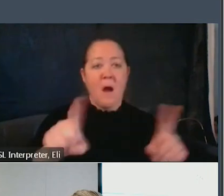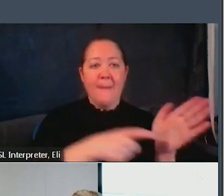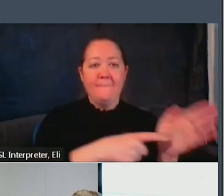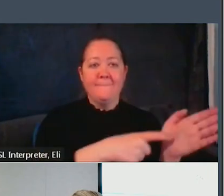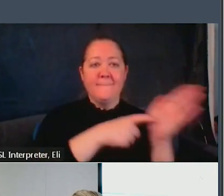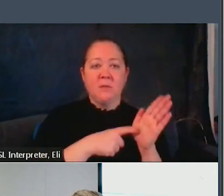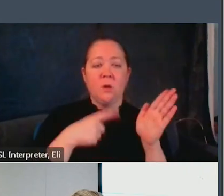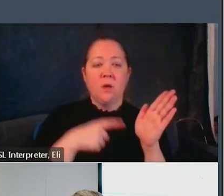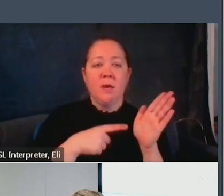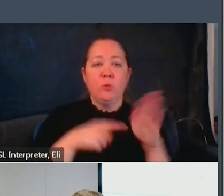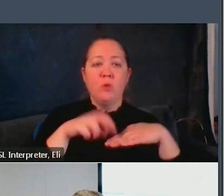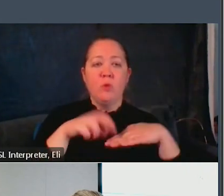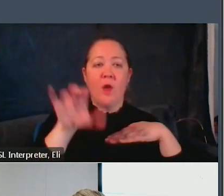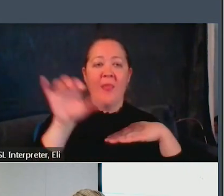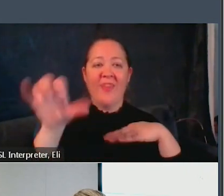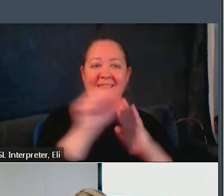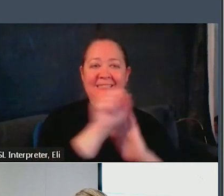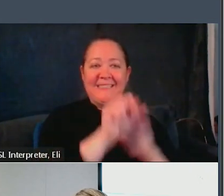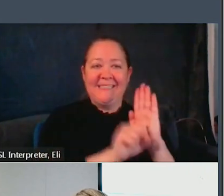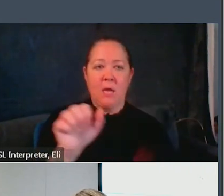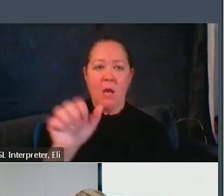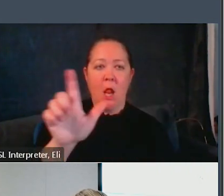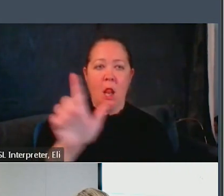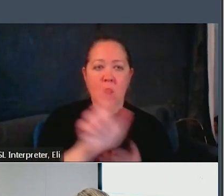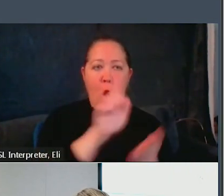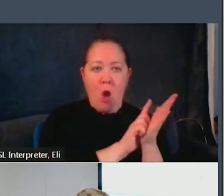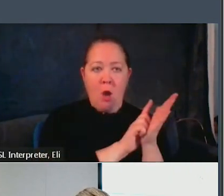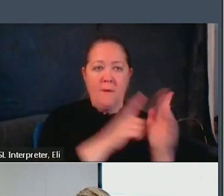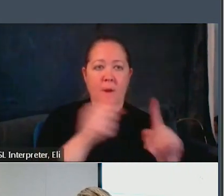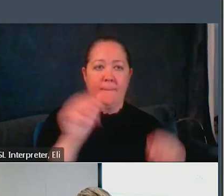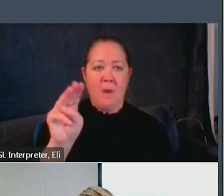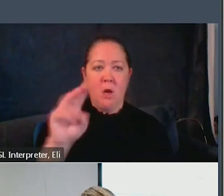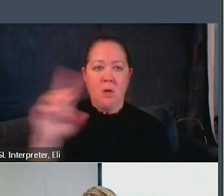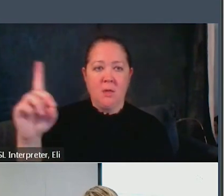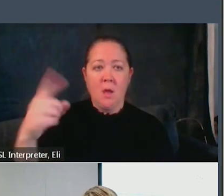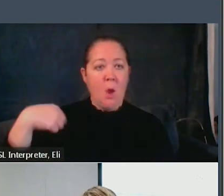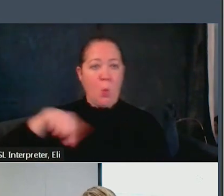And it's a little bit different because we make no decisions on this. We do not make up any kind of final decision.